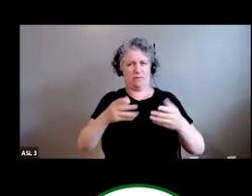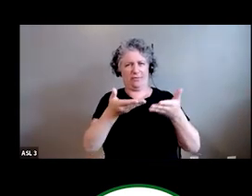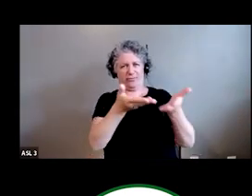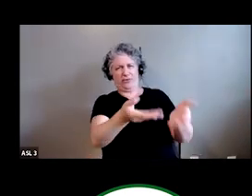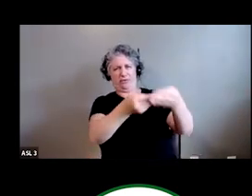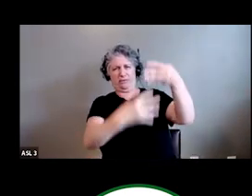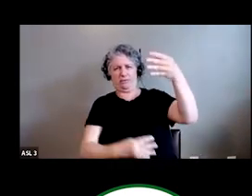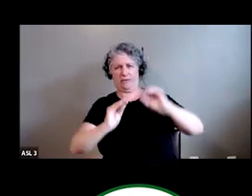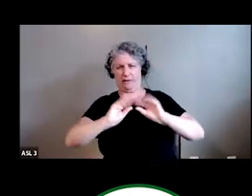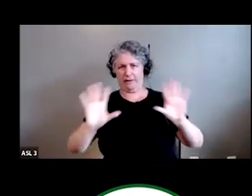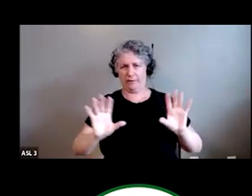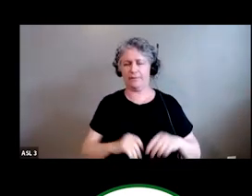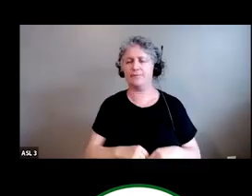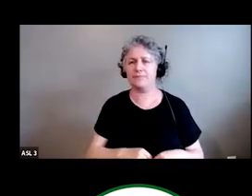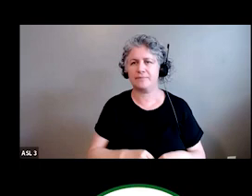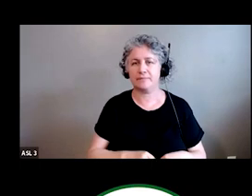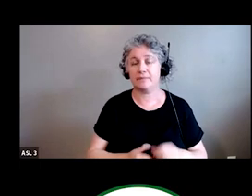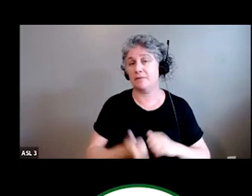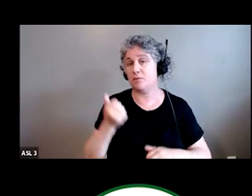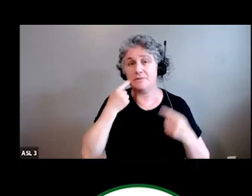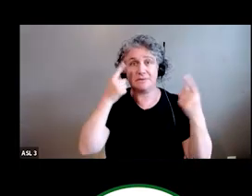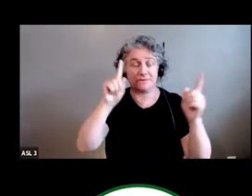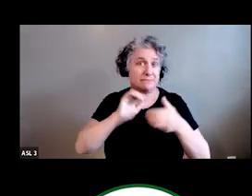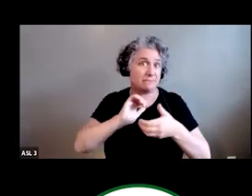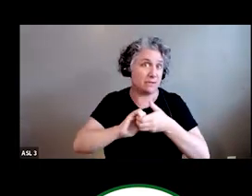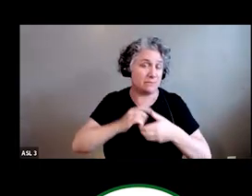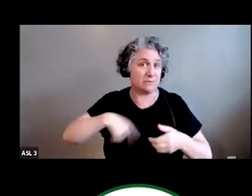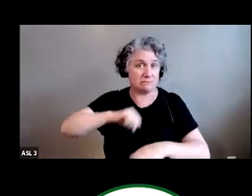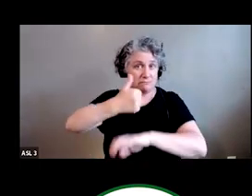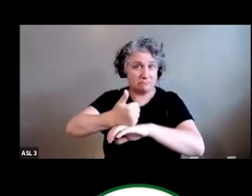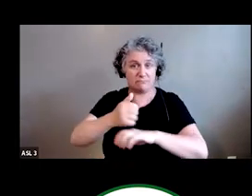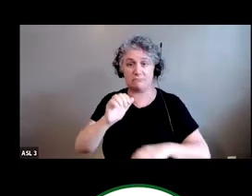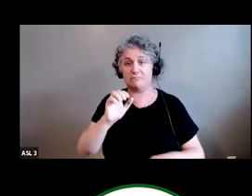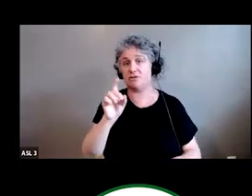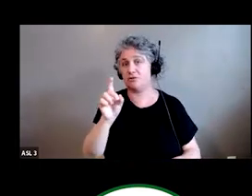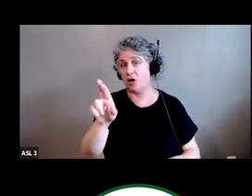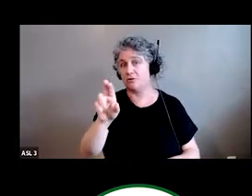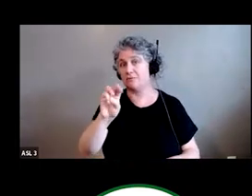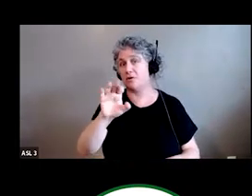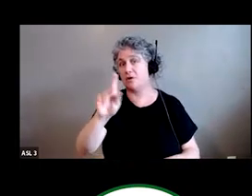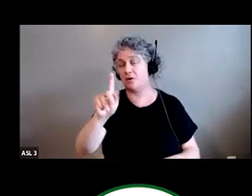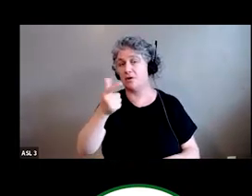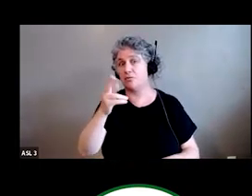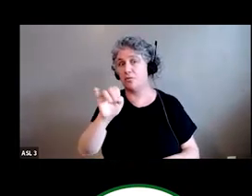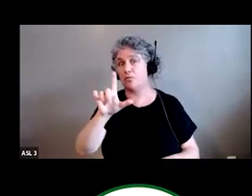As Heather mentioned, much of the work that's ongoing on the Nature For All project was